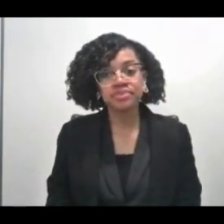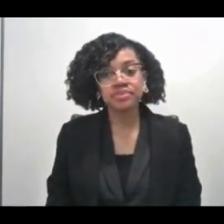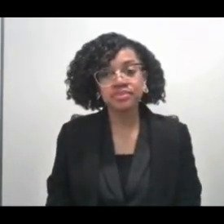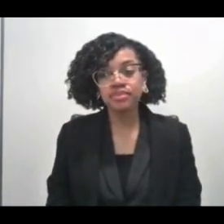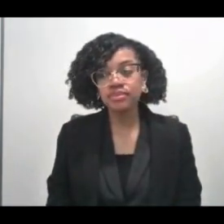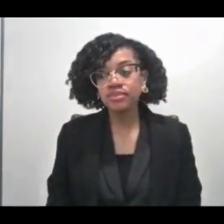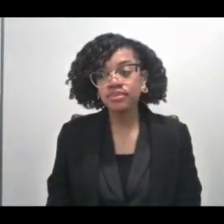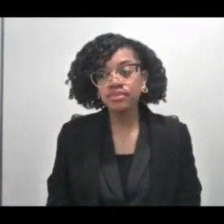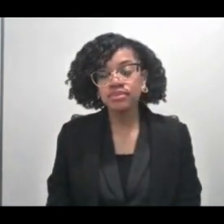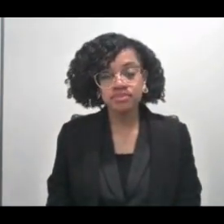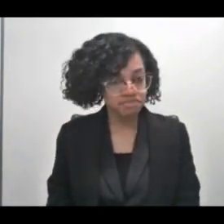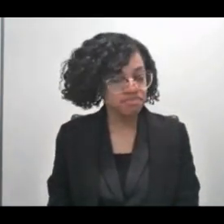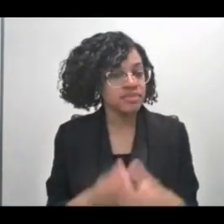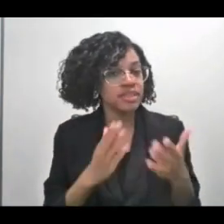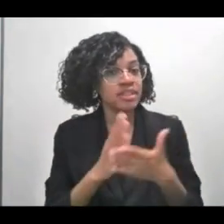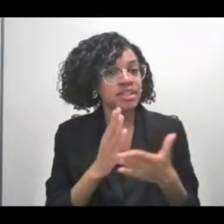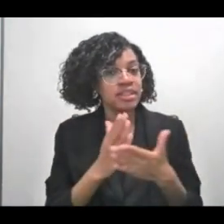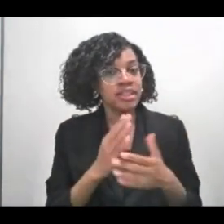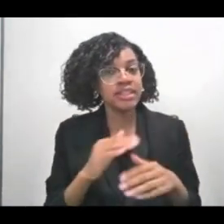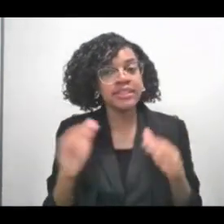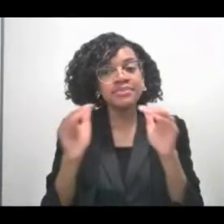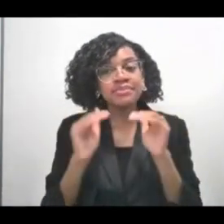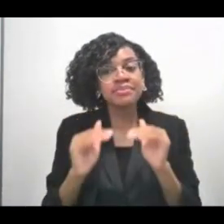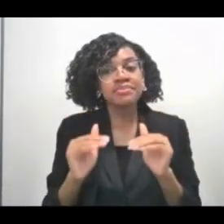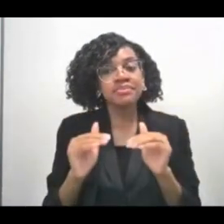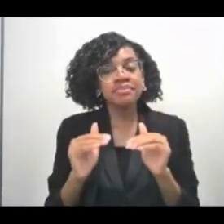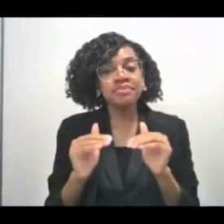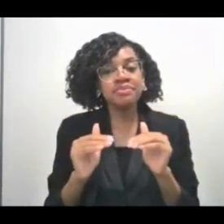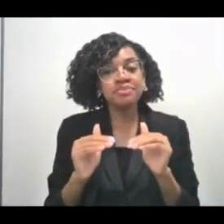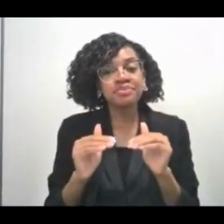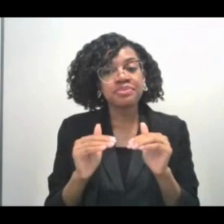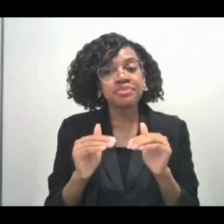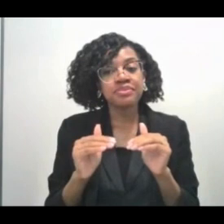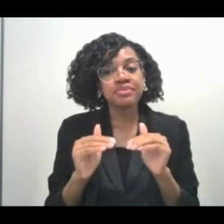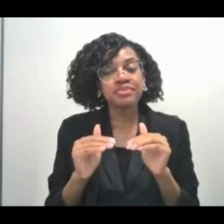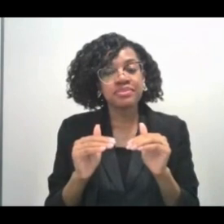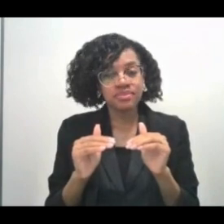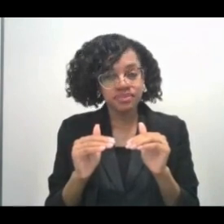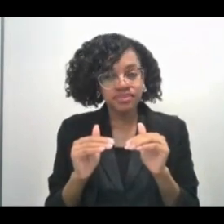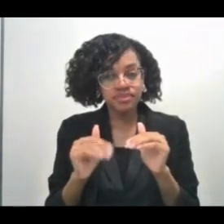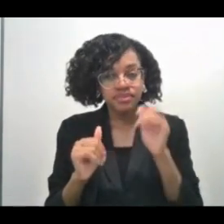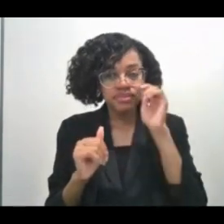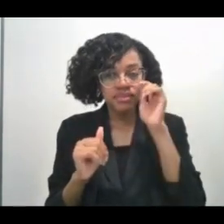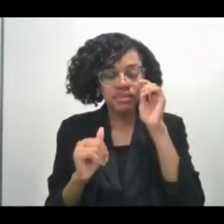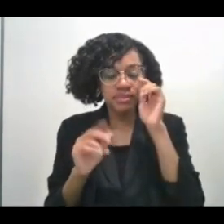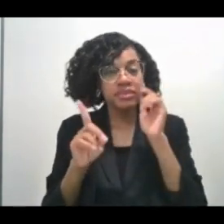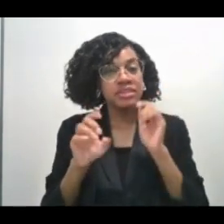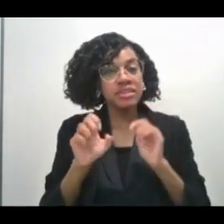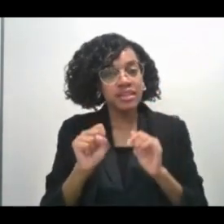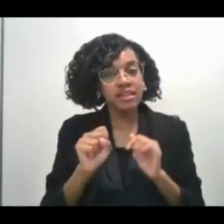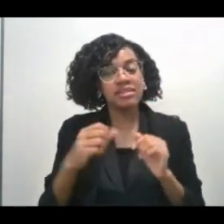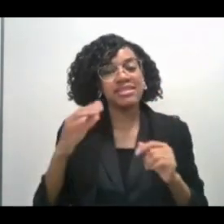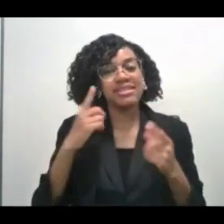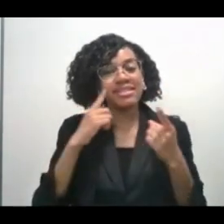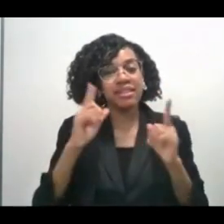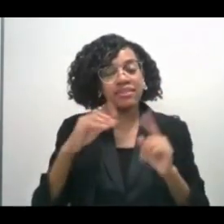Amara Davis: Alrighty, does successful app do (eh, excuse me) does a successful applicant have to prove that trainees will